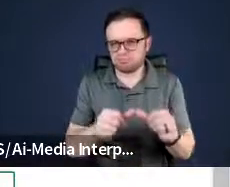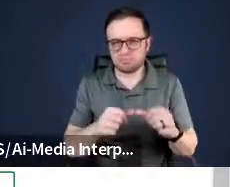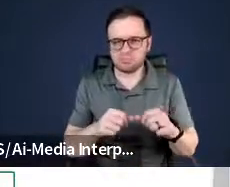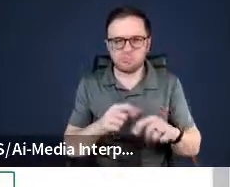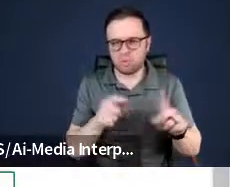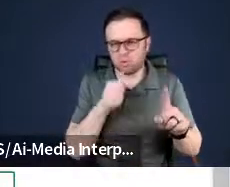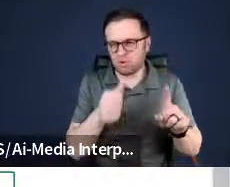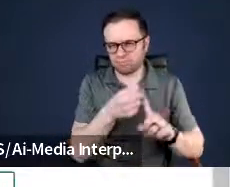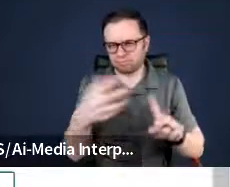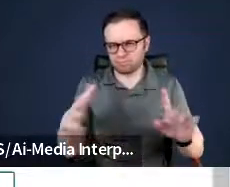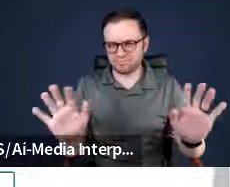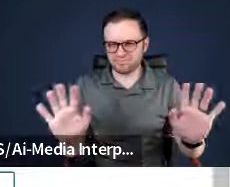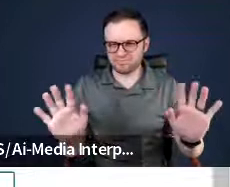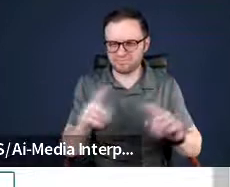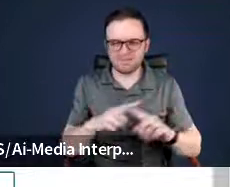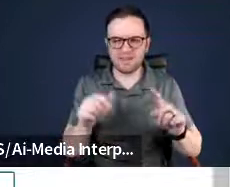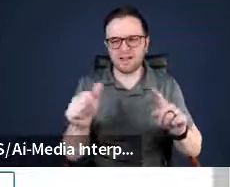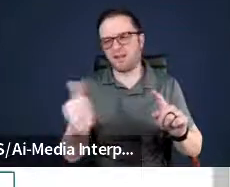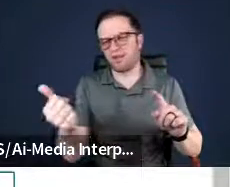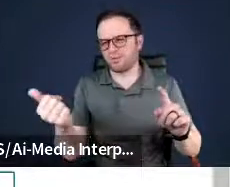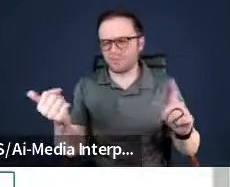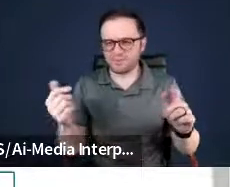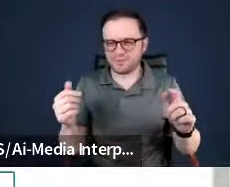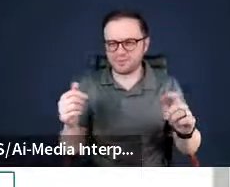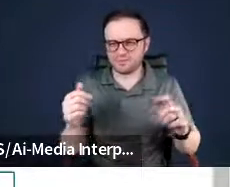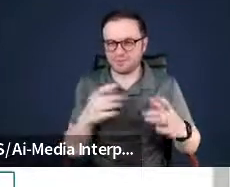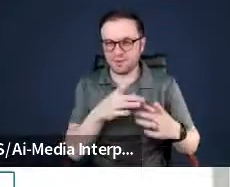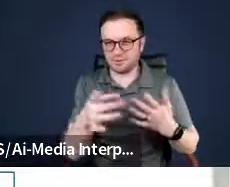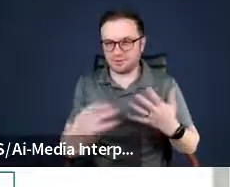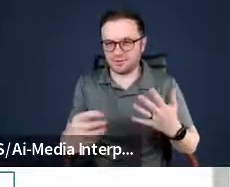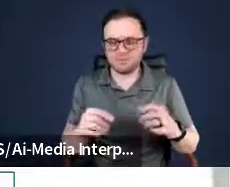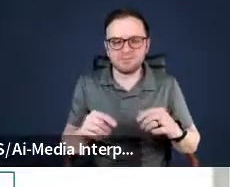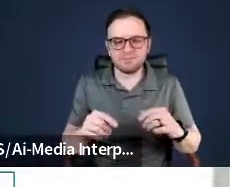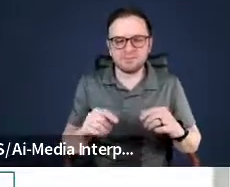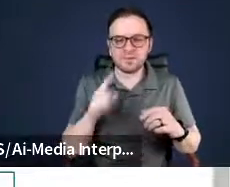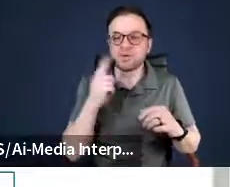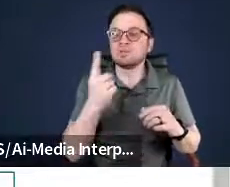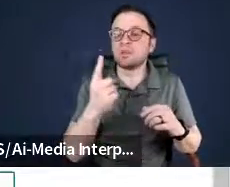I won't go into that too much more right now